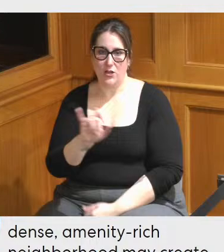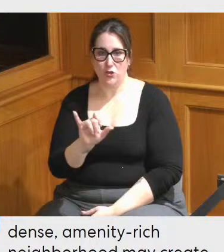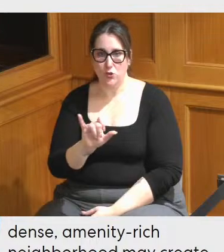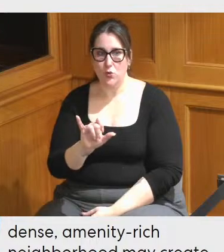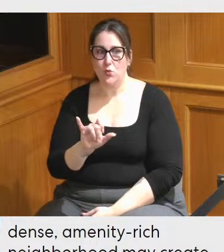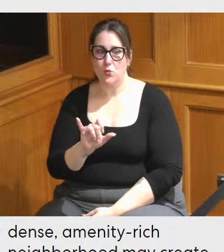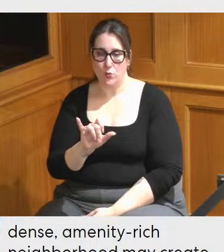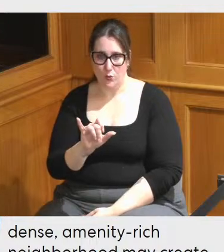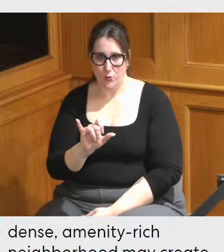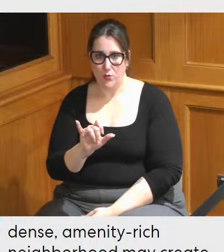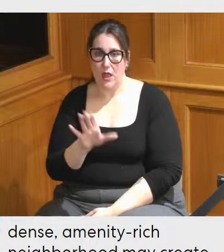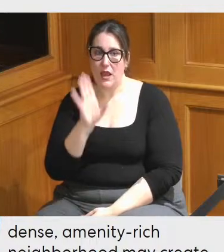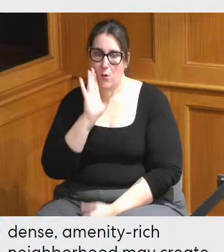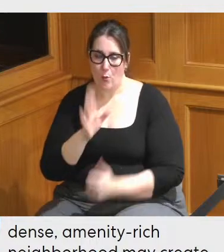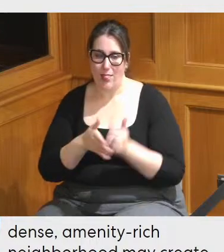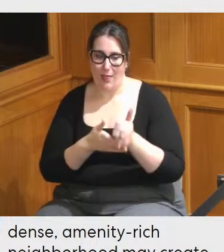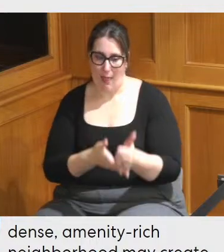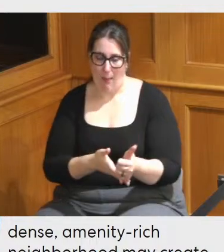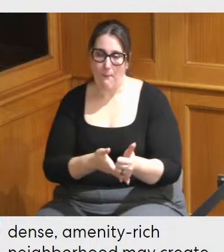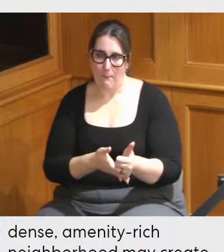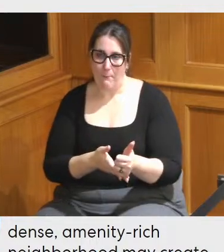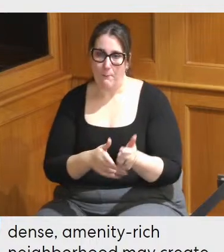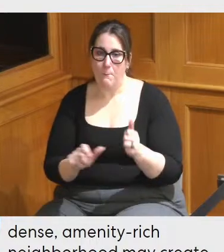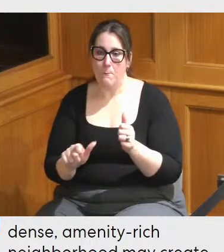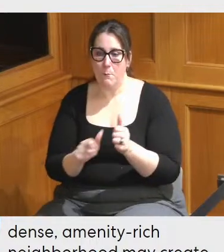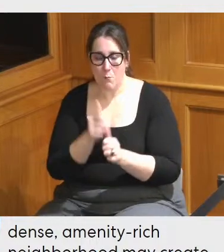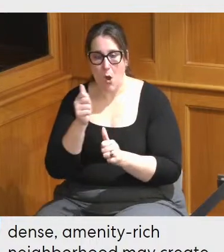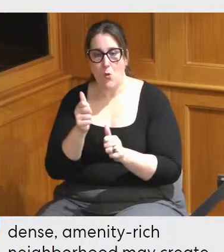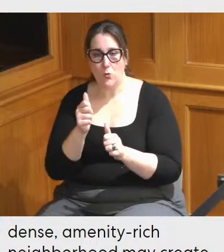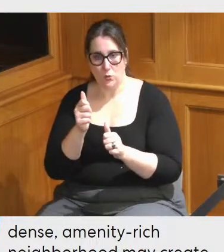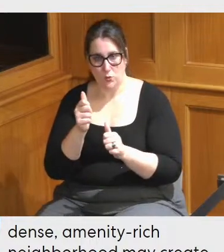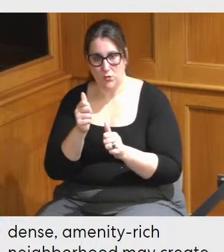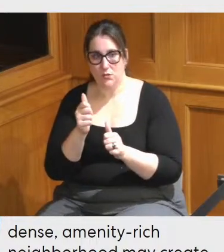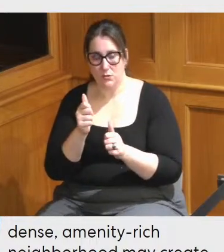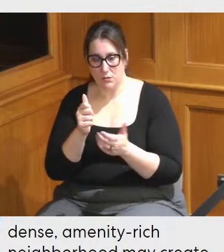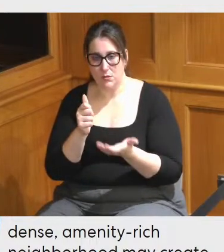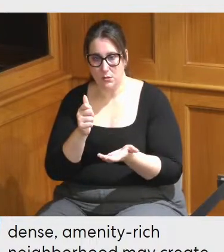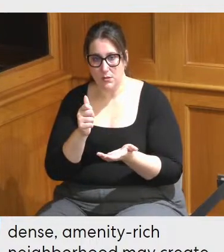again, that will help u most developers. They'll probably want to introduce their own parking as